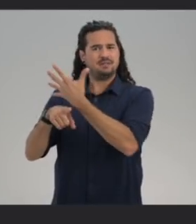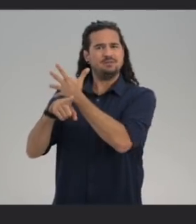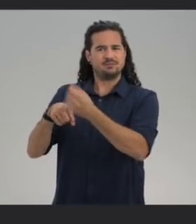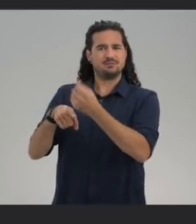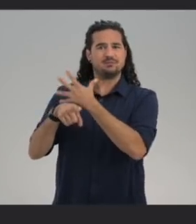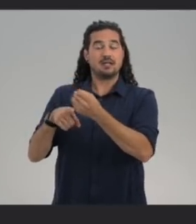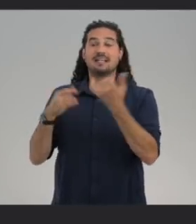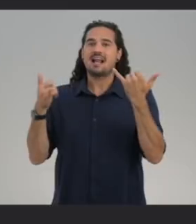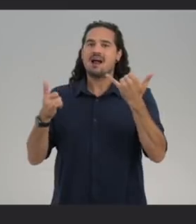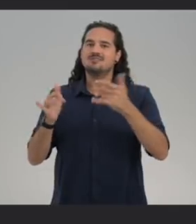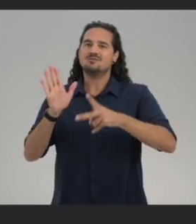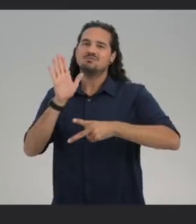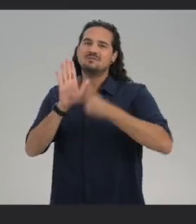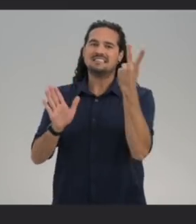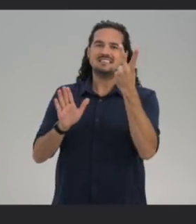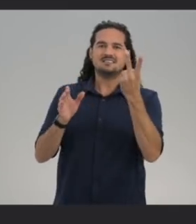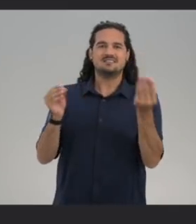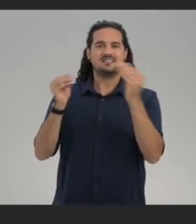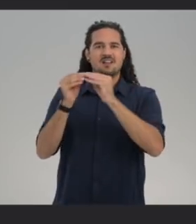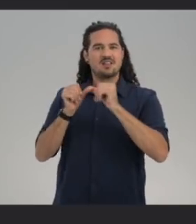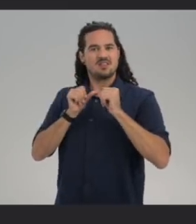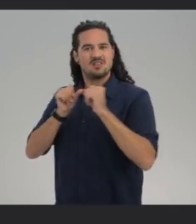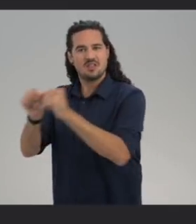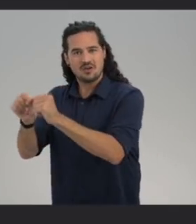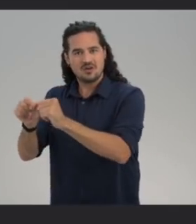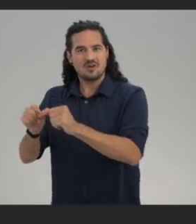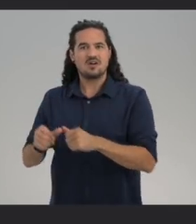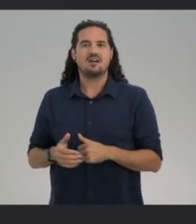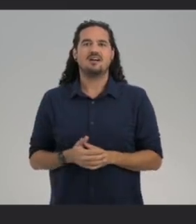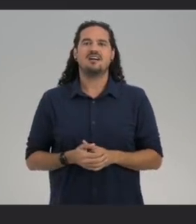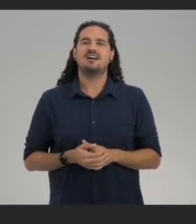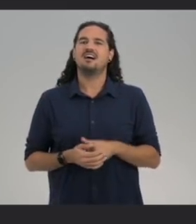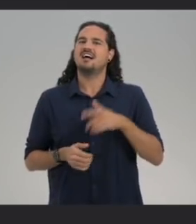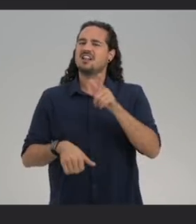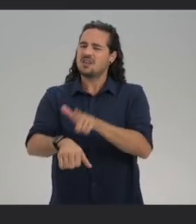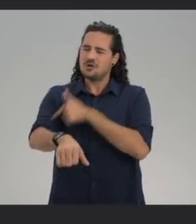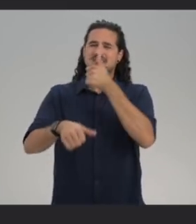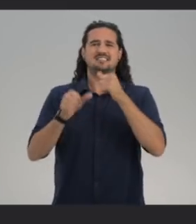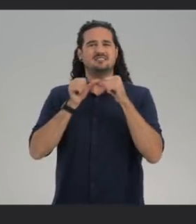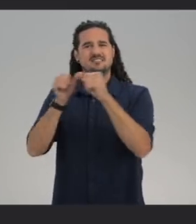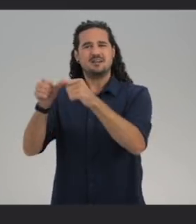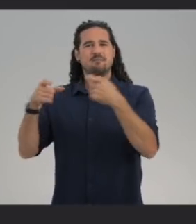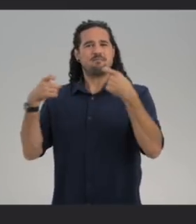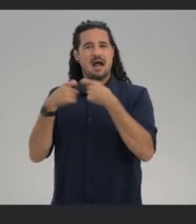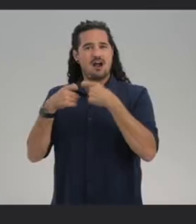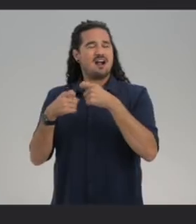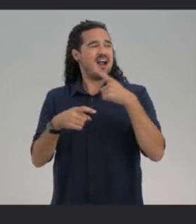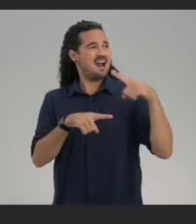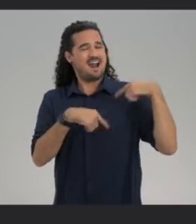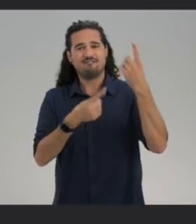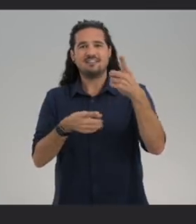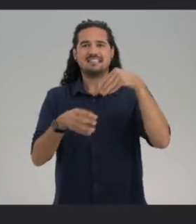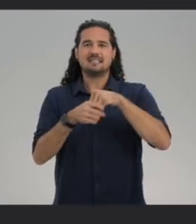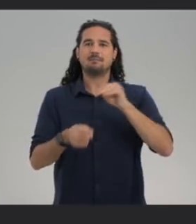you can go up to twice as long on a single charge. This is the longest battery life ever in a MacBook Air.